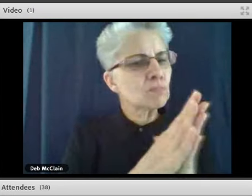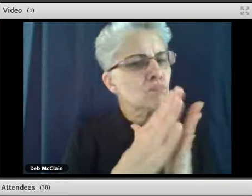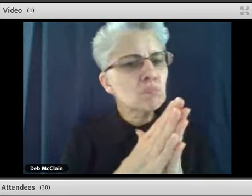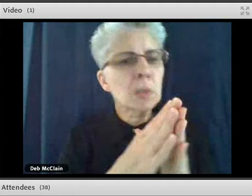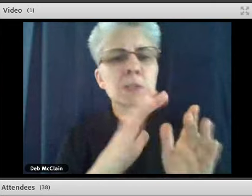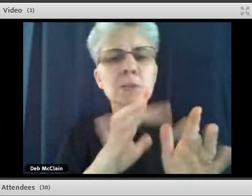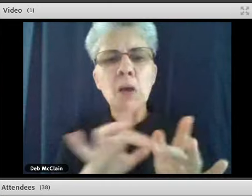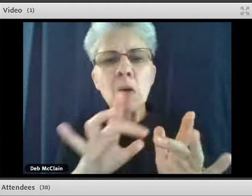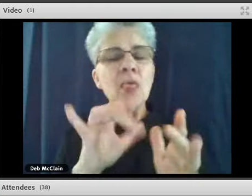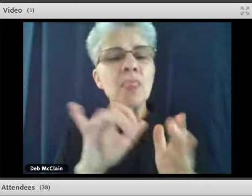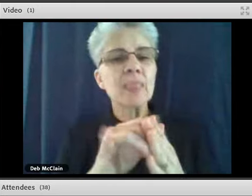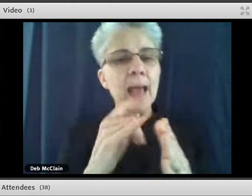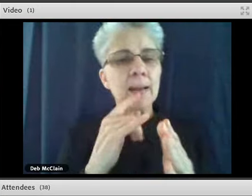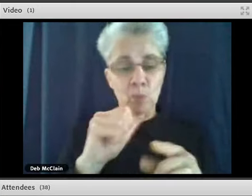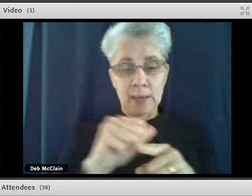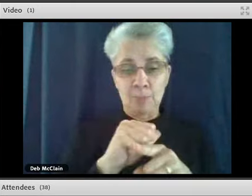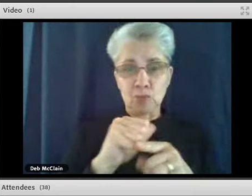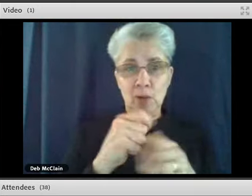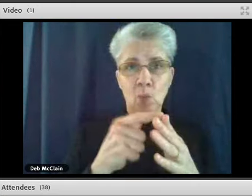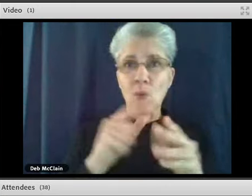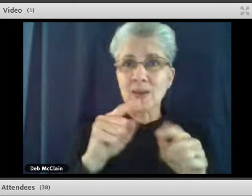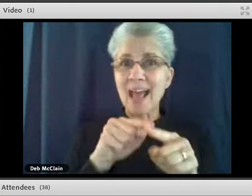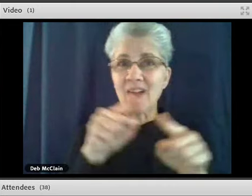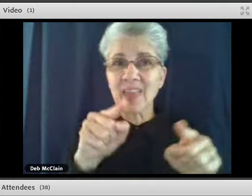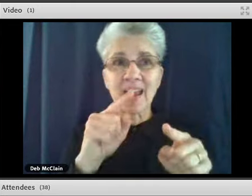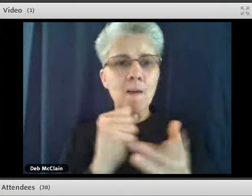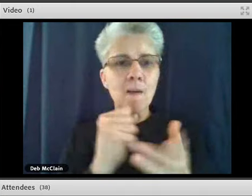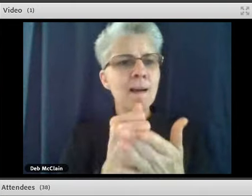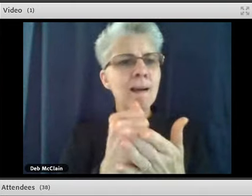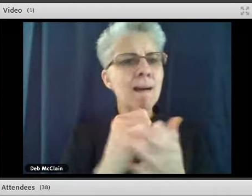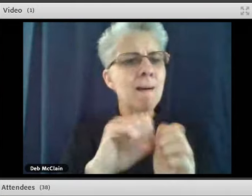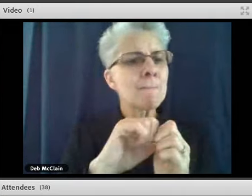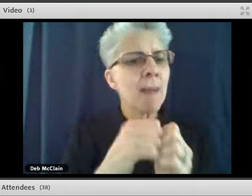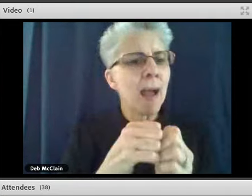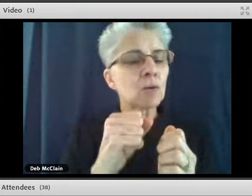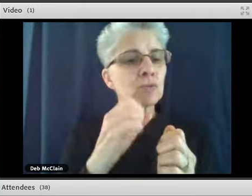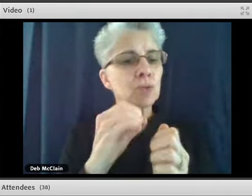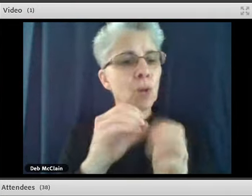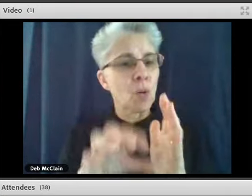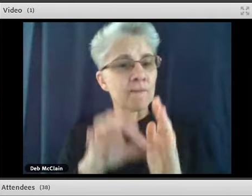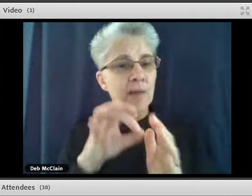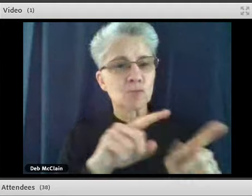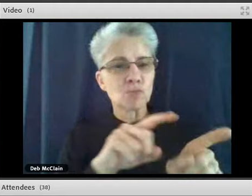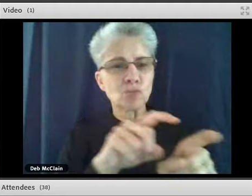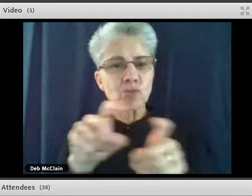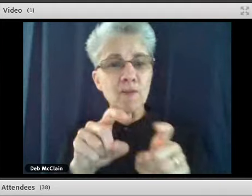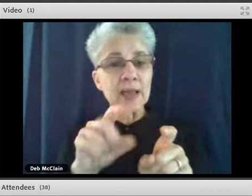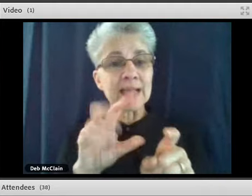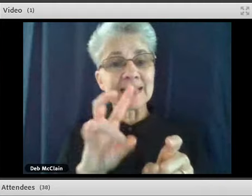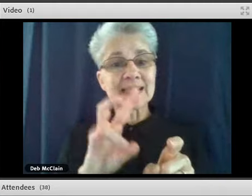on us being trained on what's out there, with resources. And so, it finds in this survey that 74% of adults